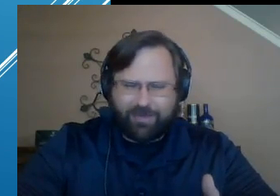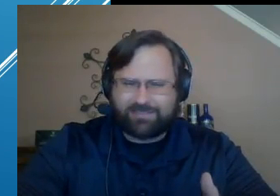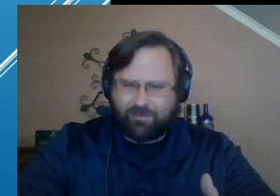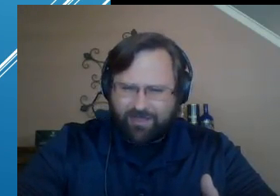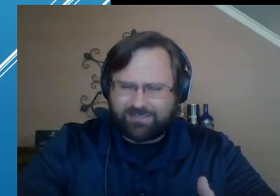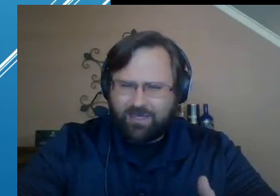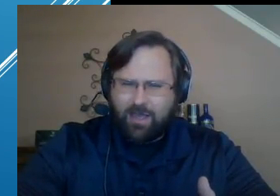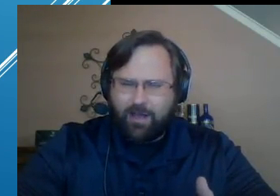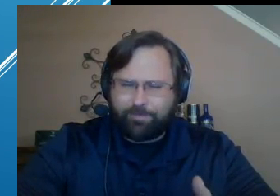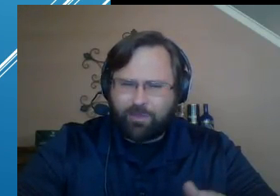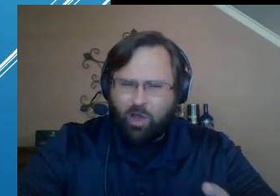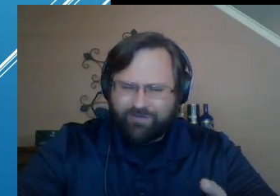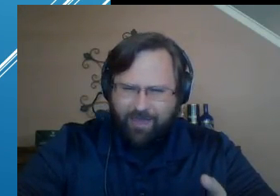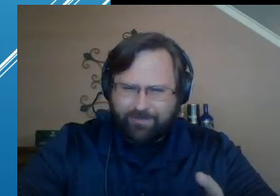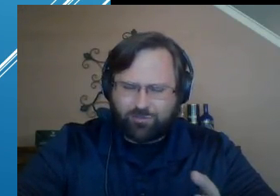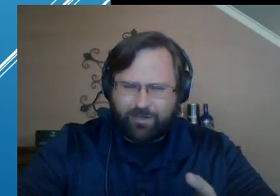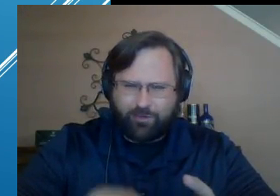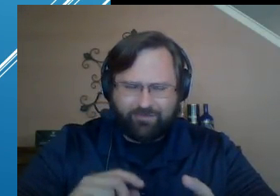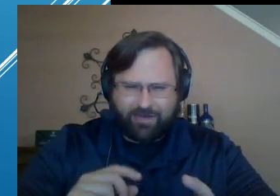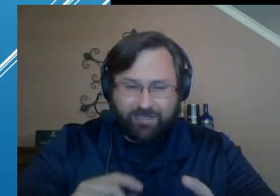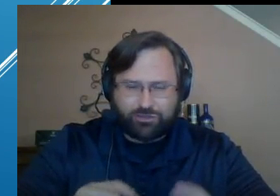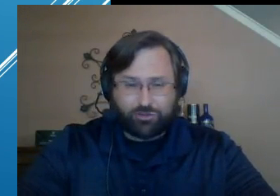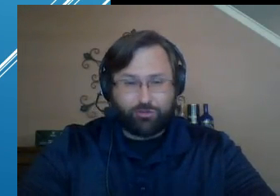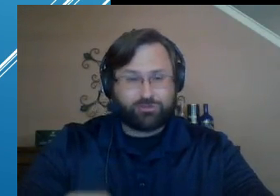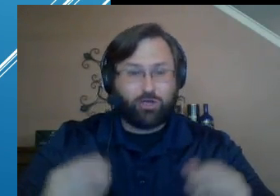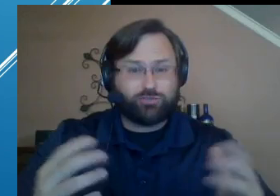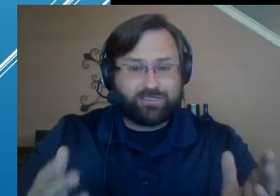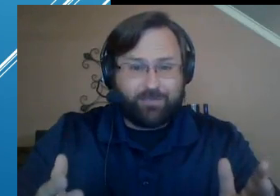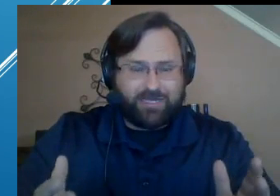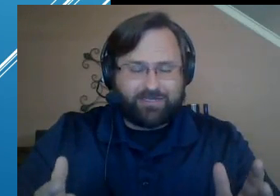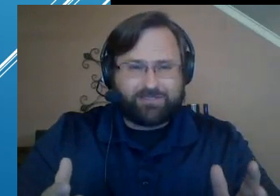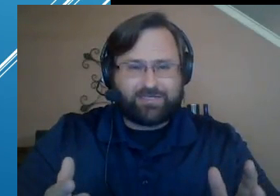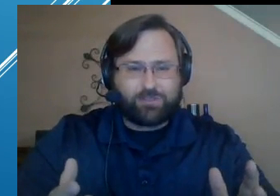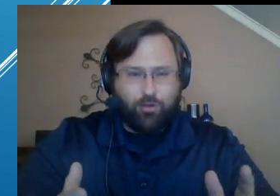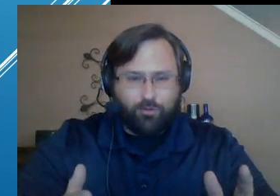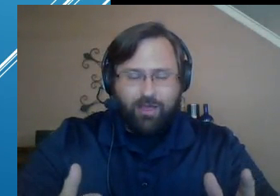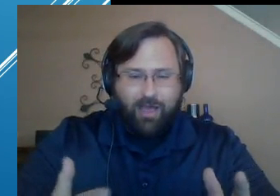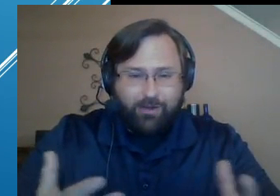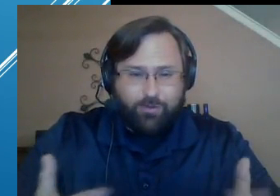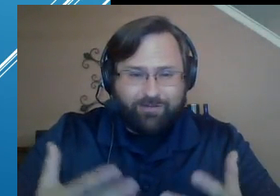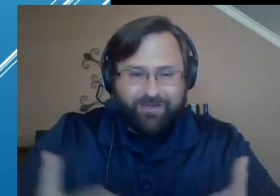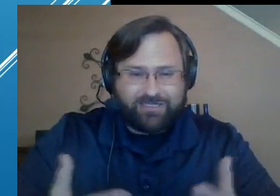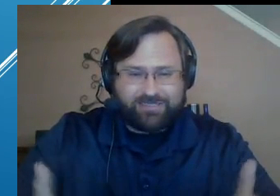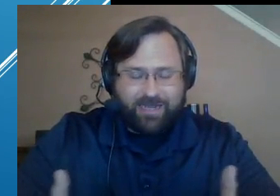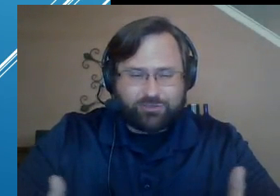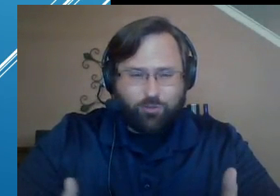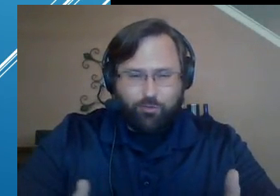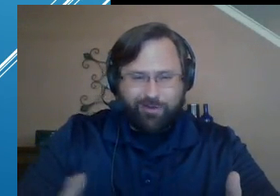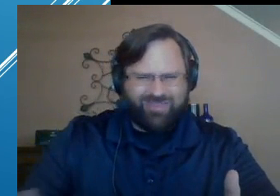ASL that often happens when you have an English user who starts with the subject and that says oh I don't want to finish this in english word order and